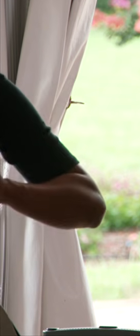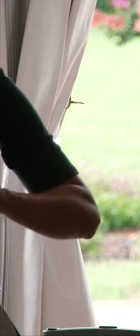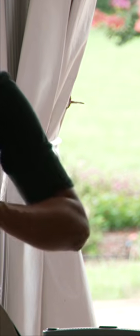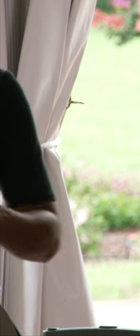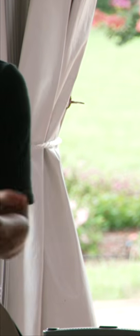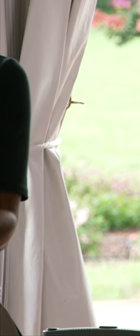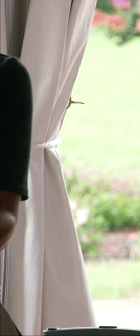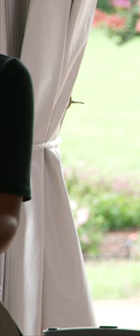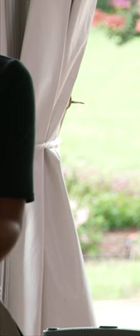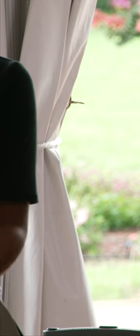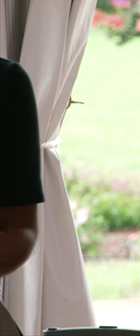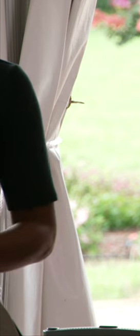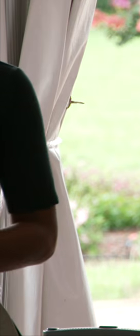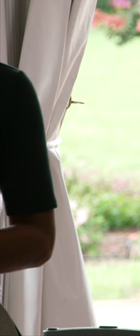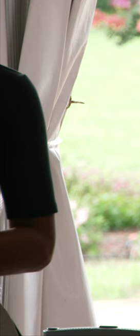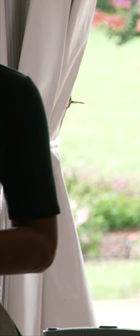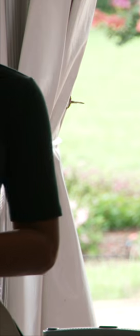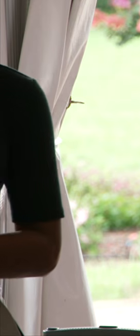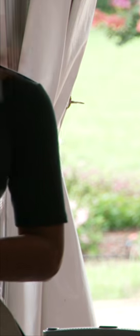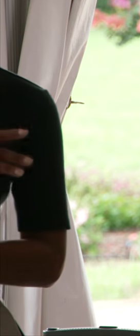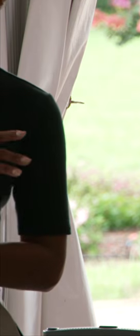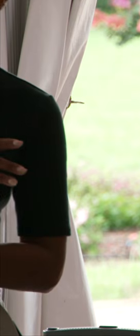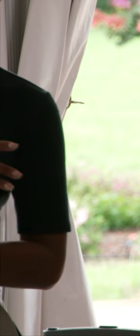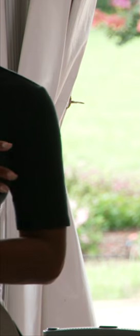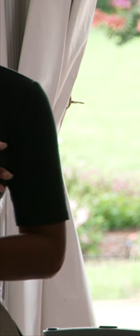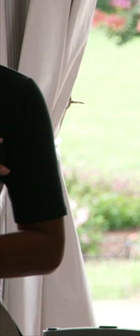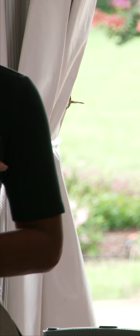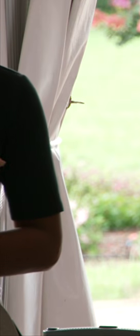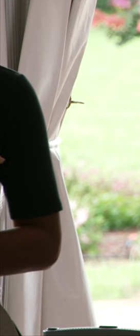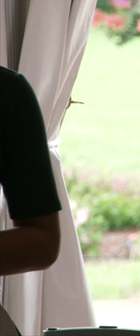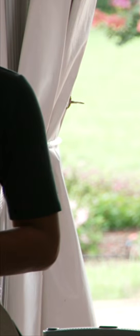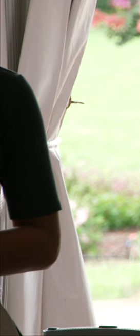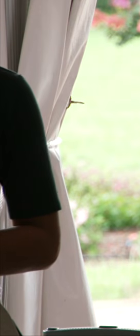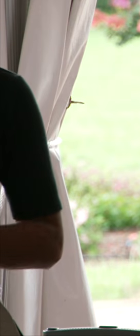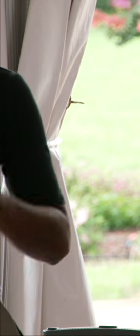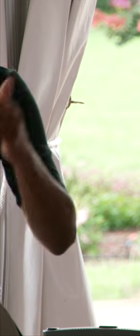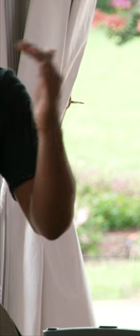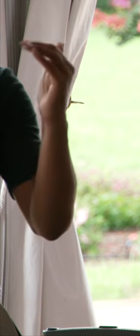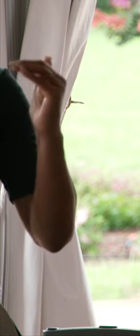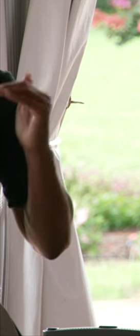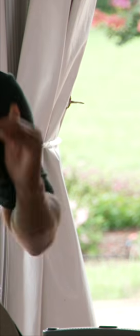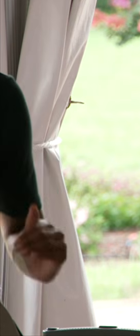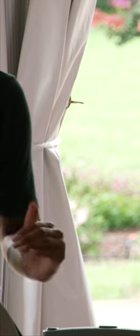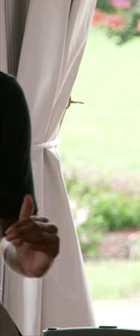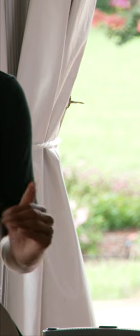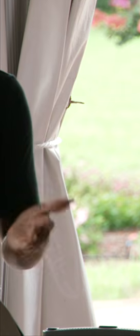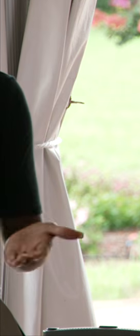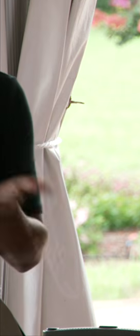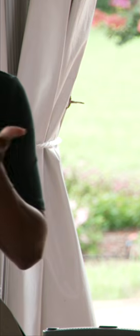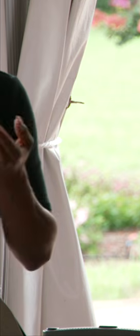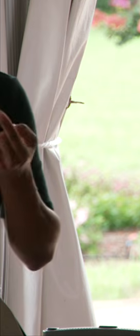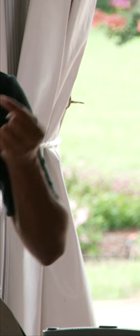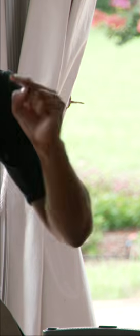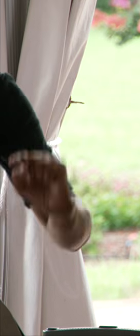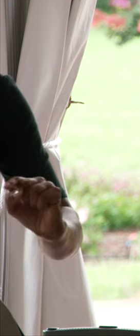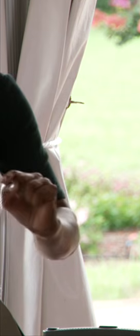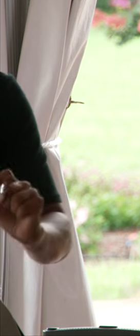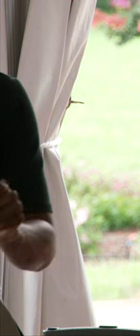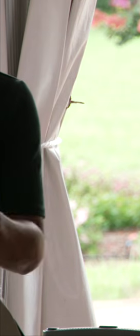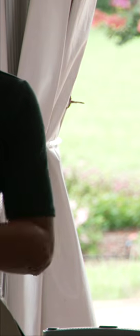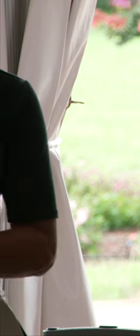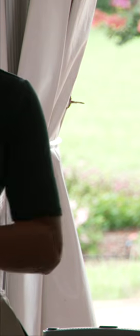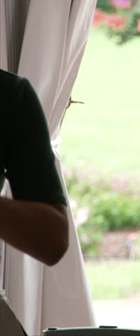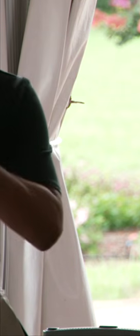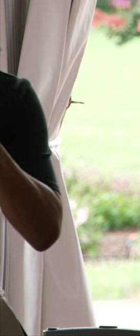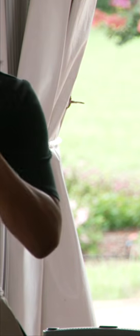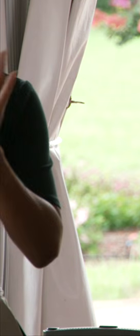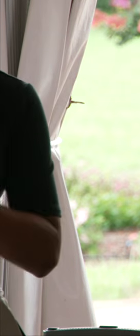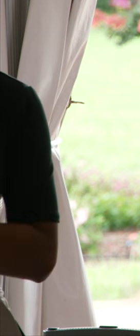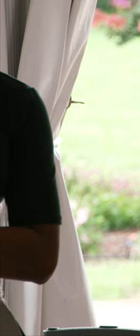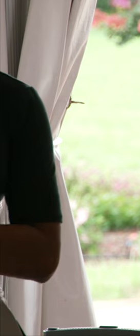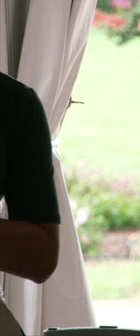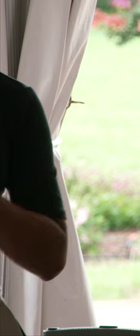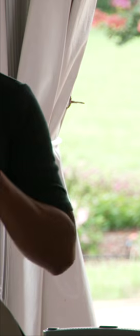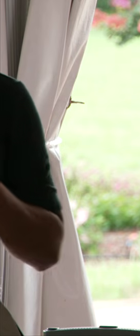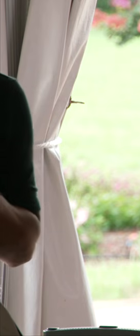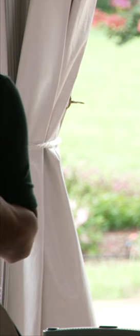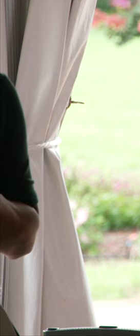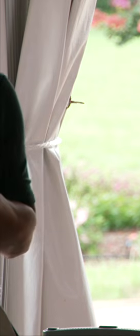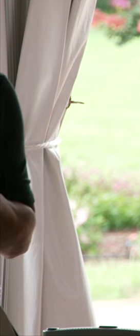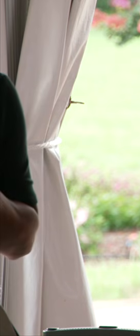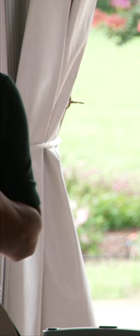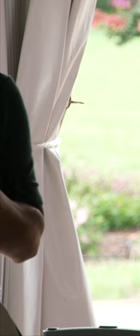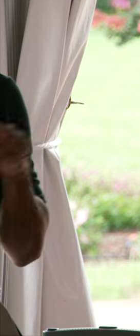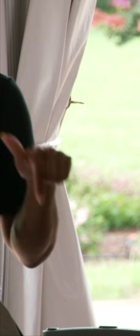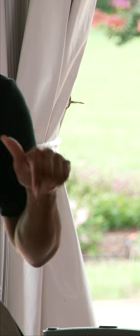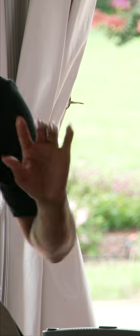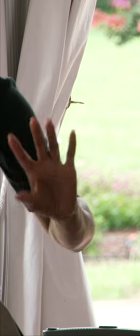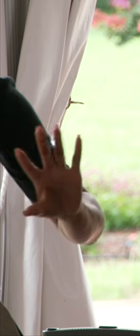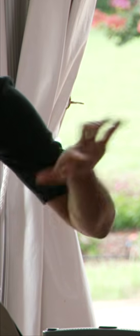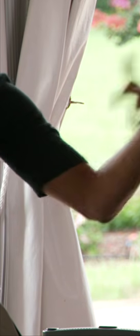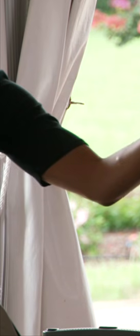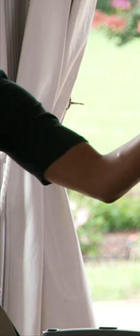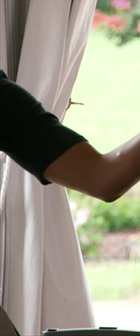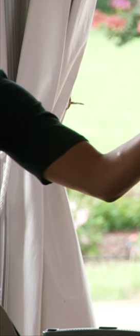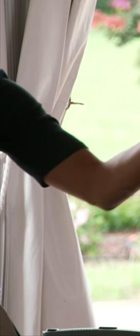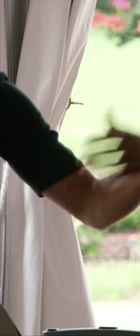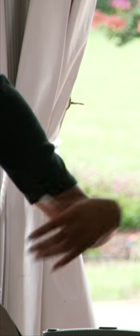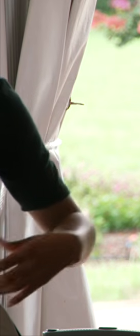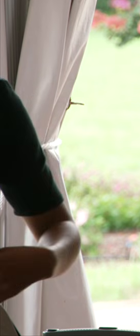subhuman, felt less pain, and lacked the capacity for ethical reasoning. This was a devastating lie